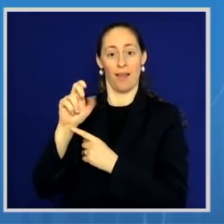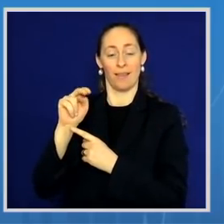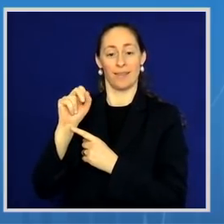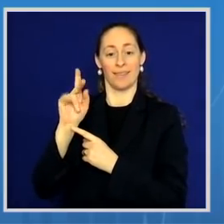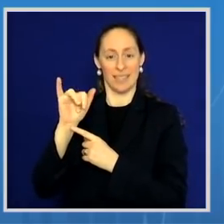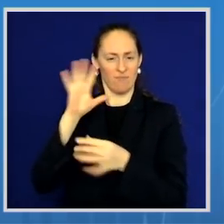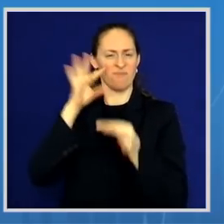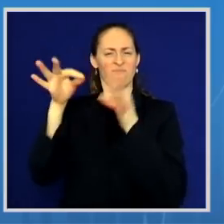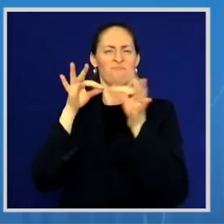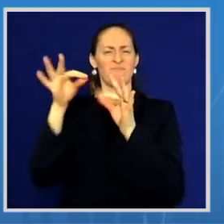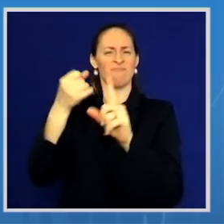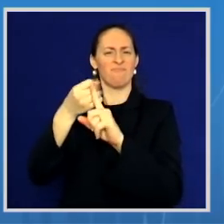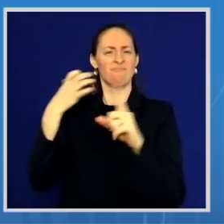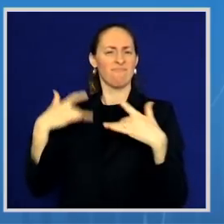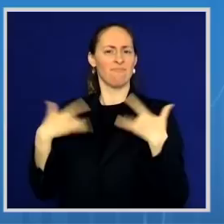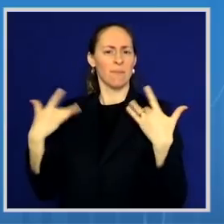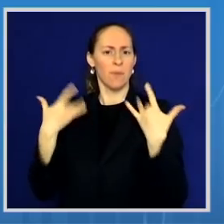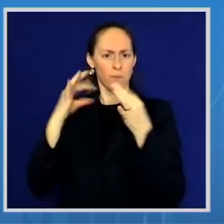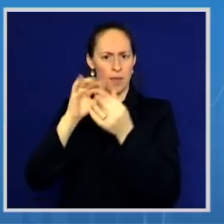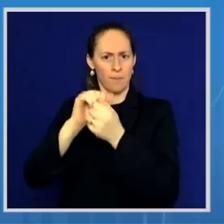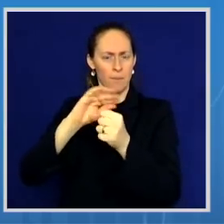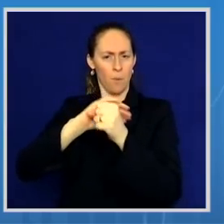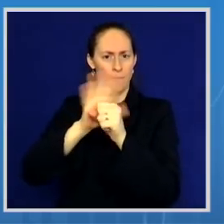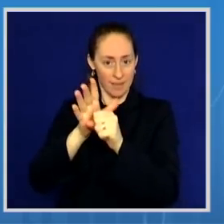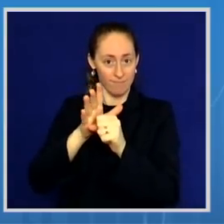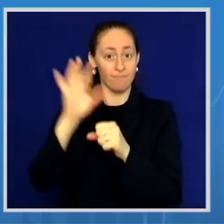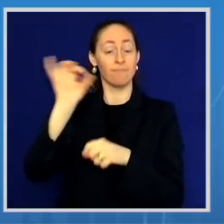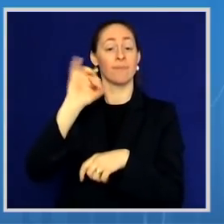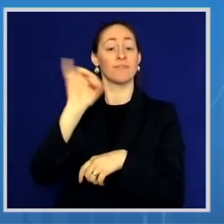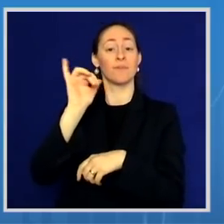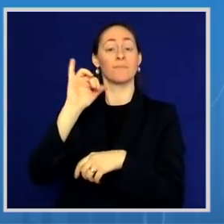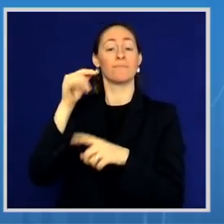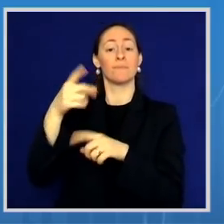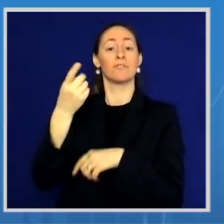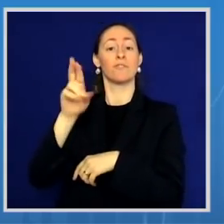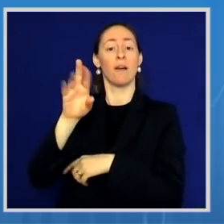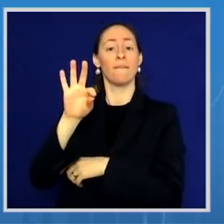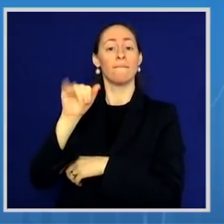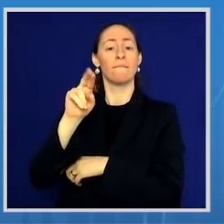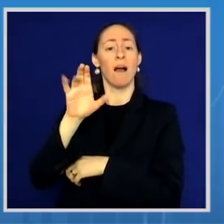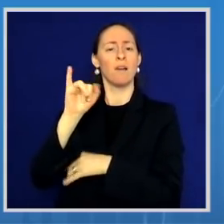Dr. Fauci will highlight the latest science. And Dr. Murphy will share an update on our efforts